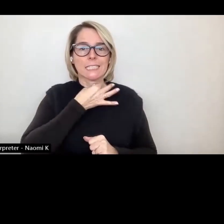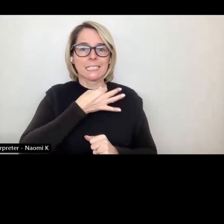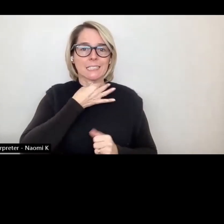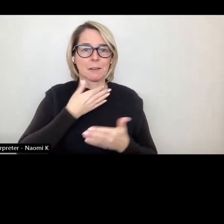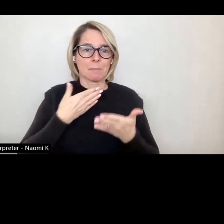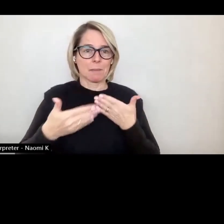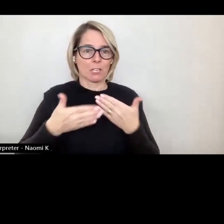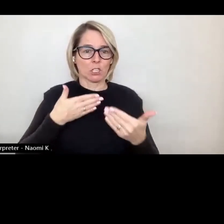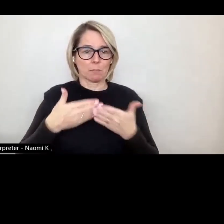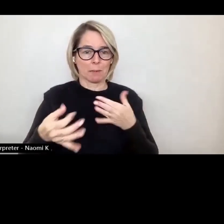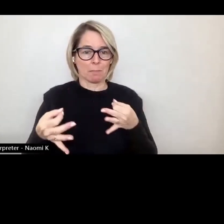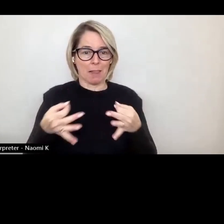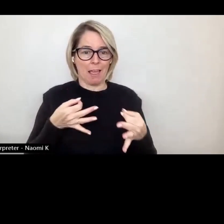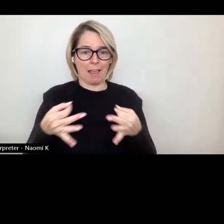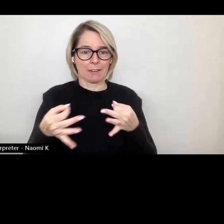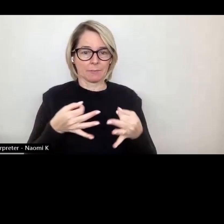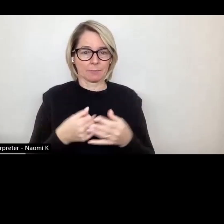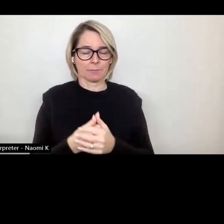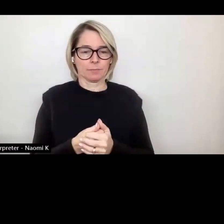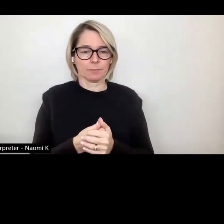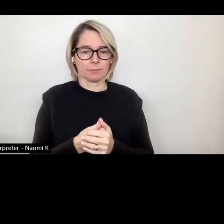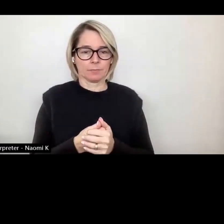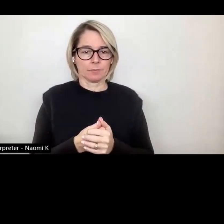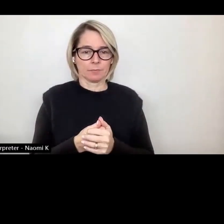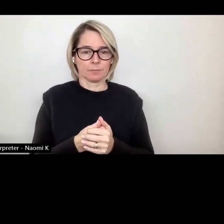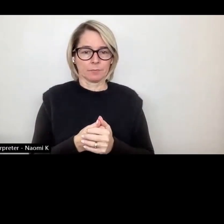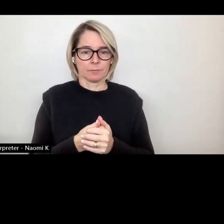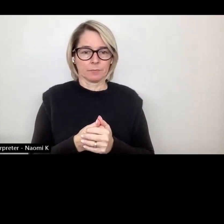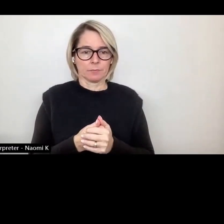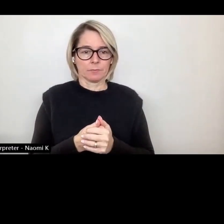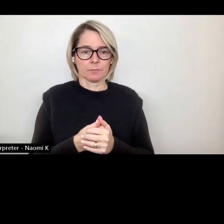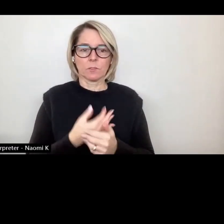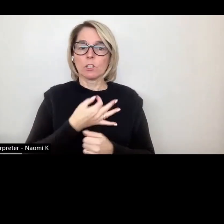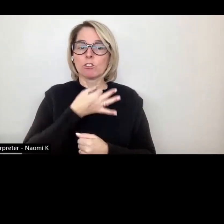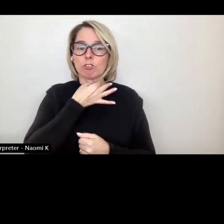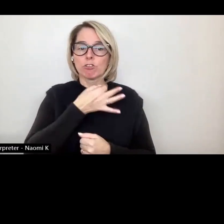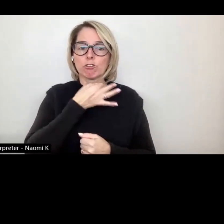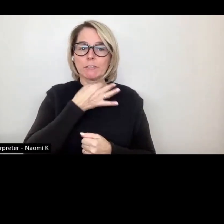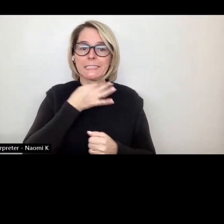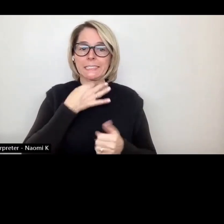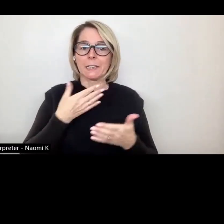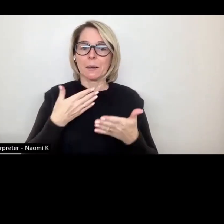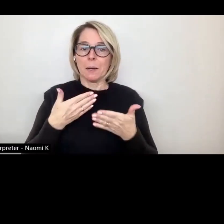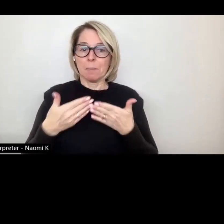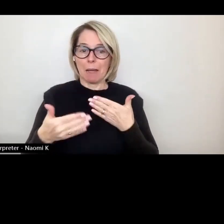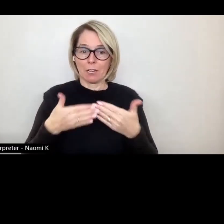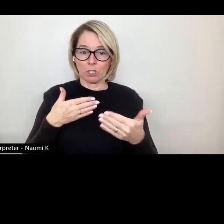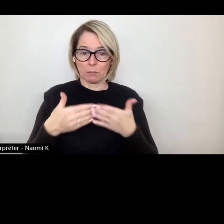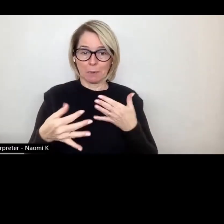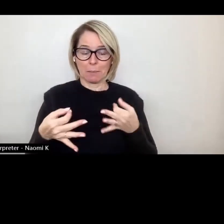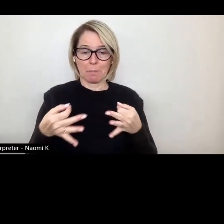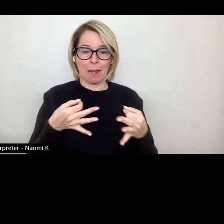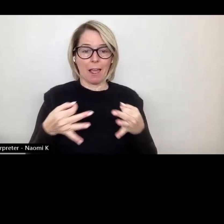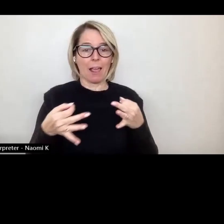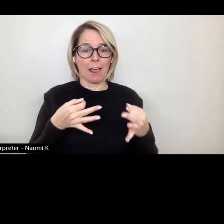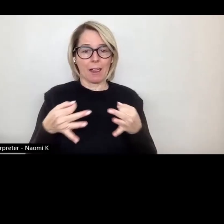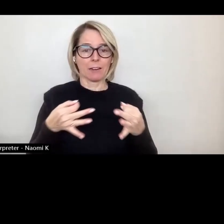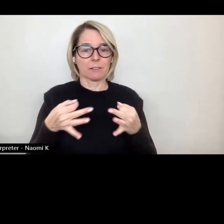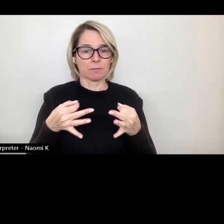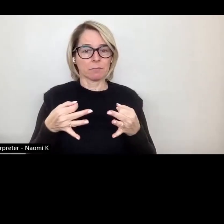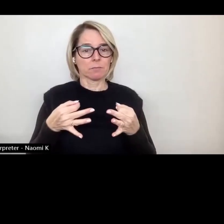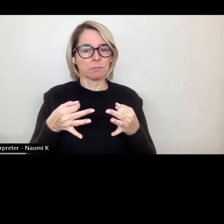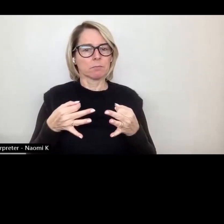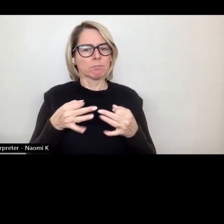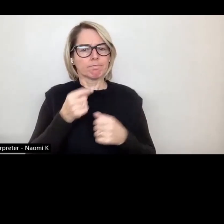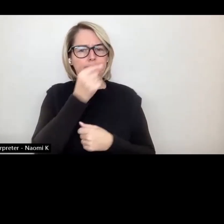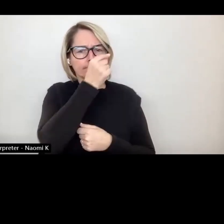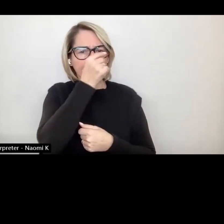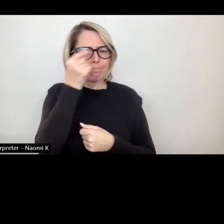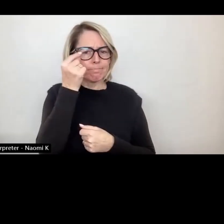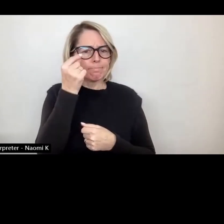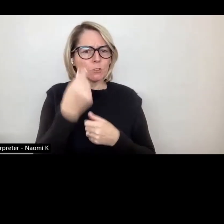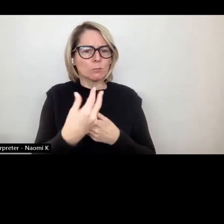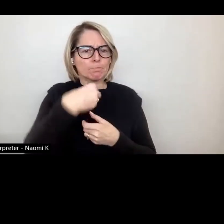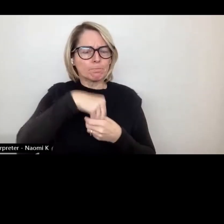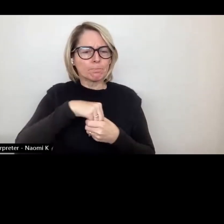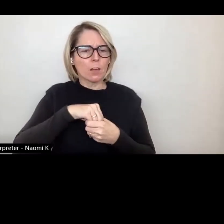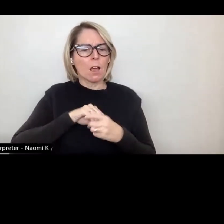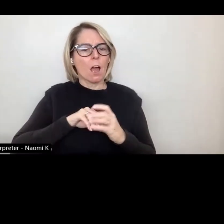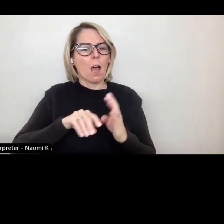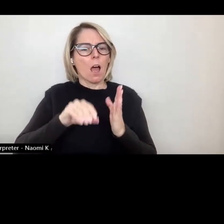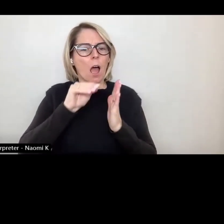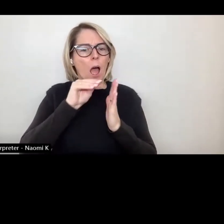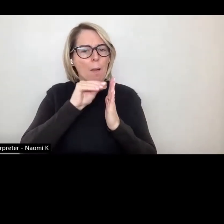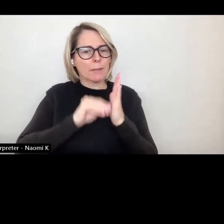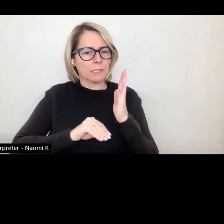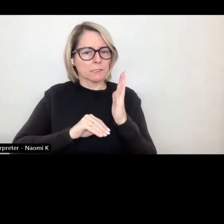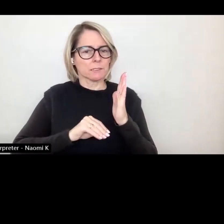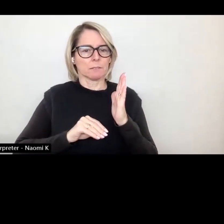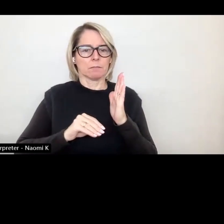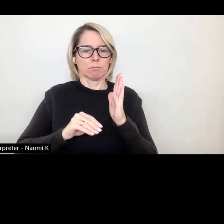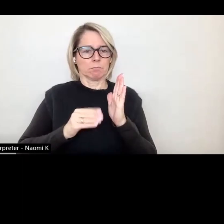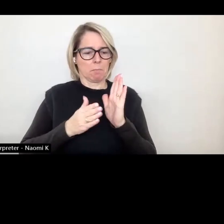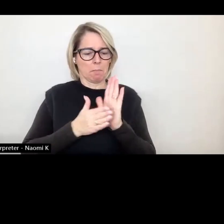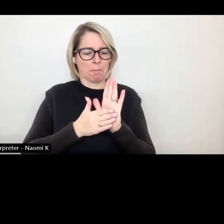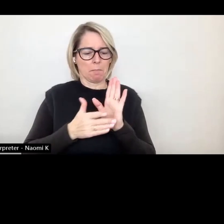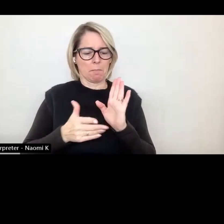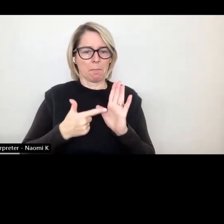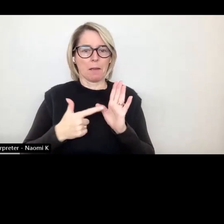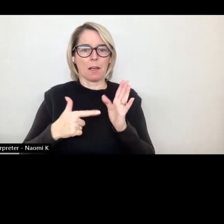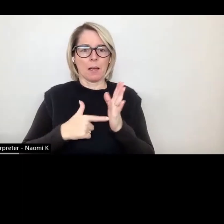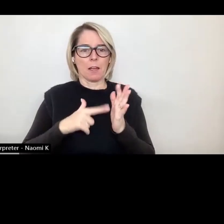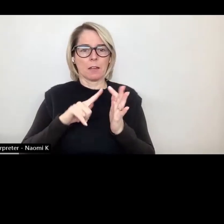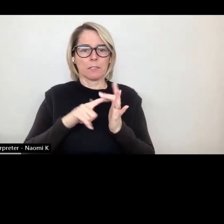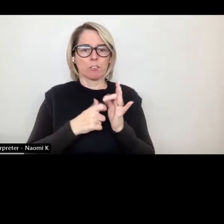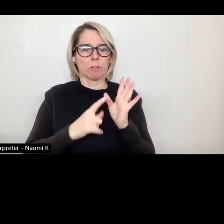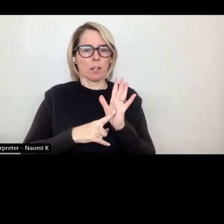The question is, is the risk management plan intended to capture the applicant's most material strategic risks with operational risk managed under the Grantee's own risk management framework?